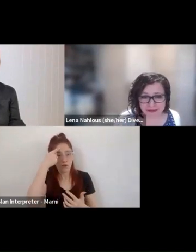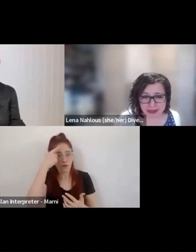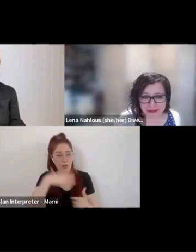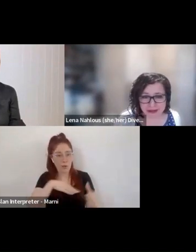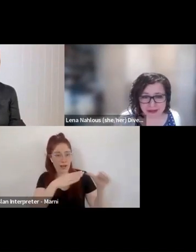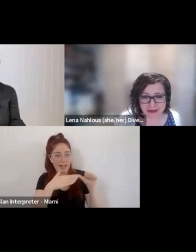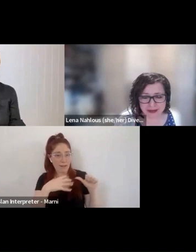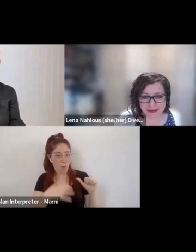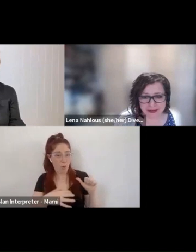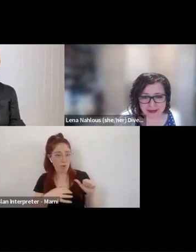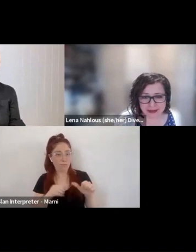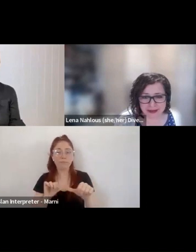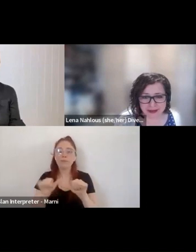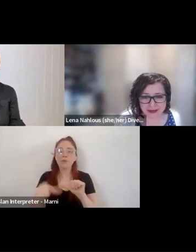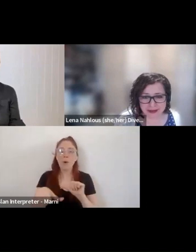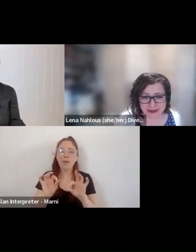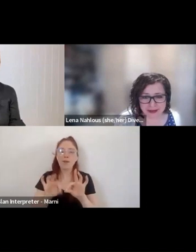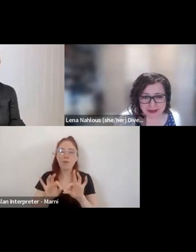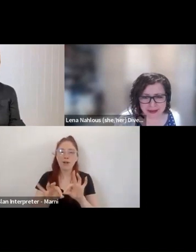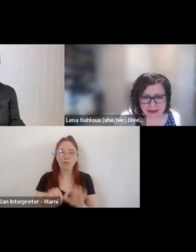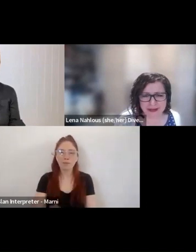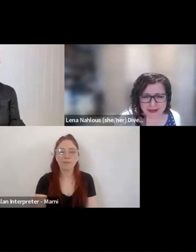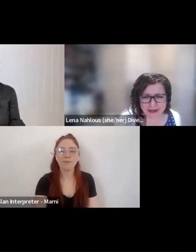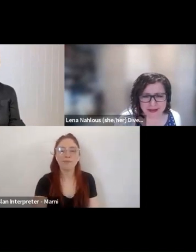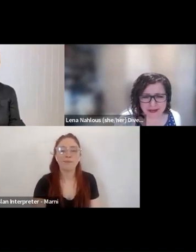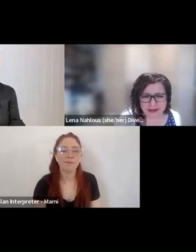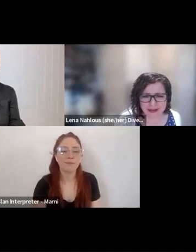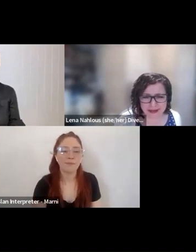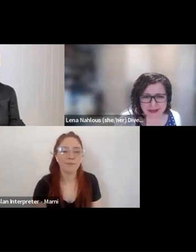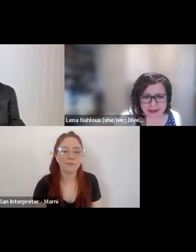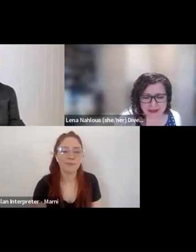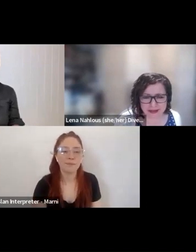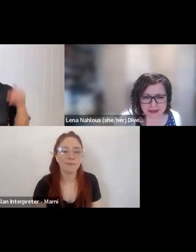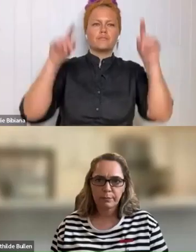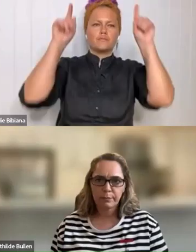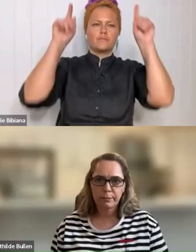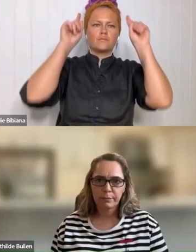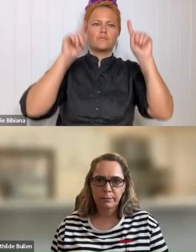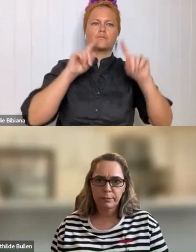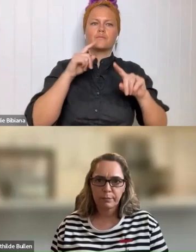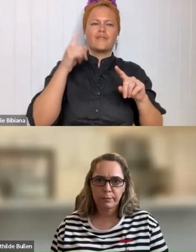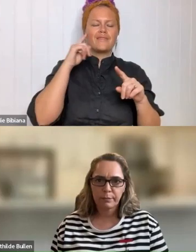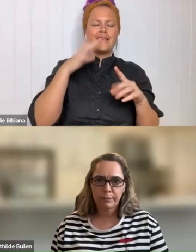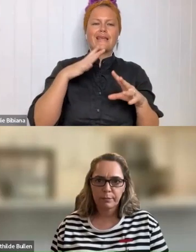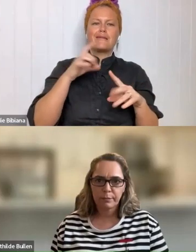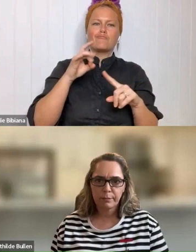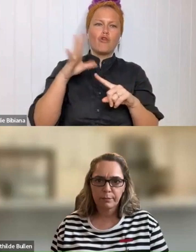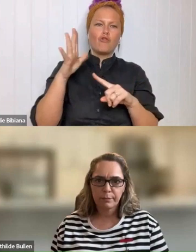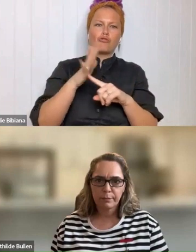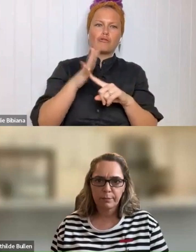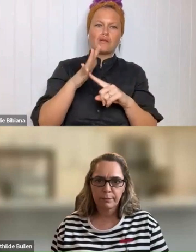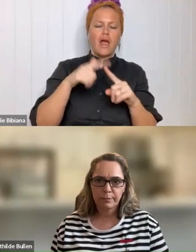I think Lina what it really comes down to is about prioritizing and making sure that you stick to your guns. So